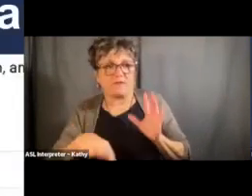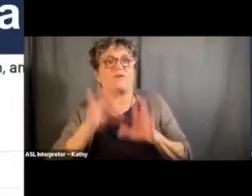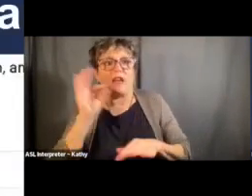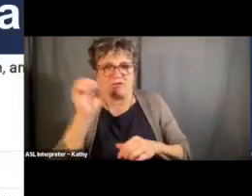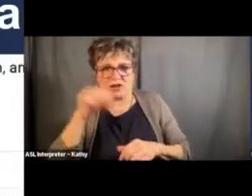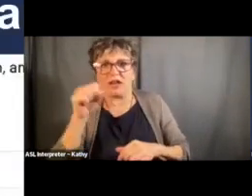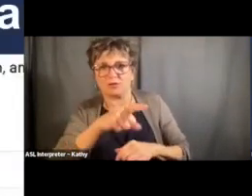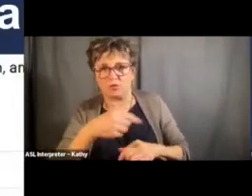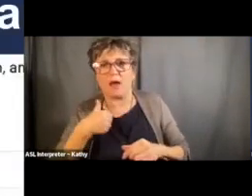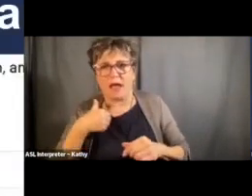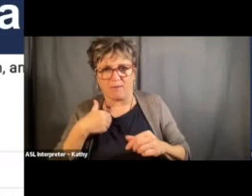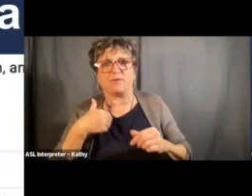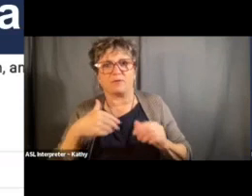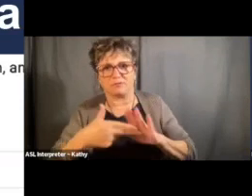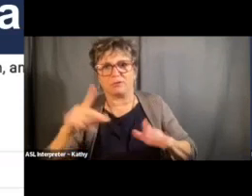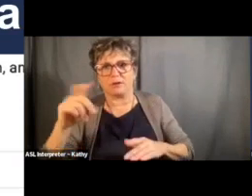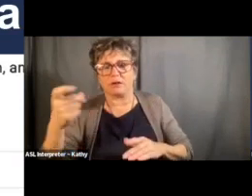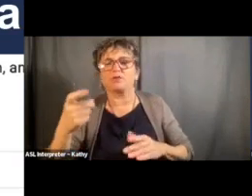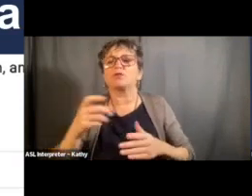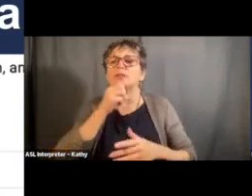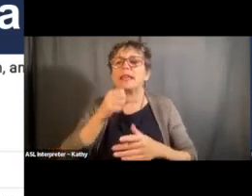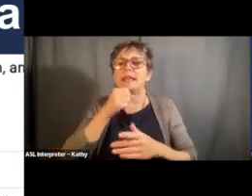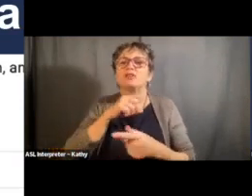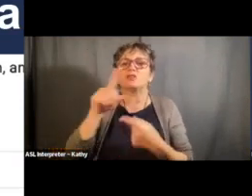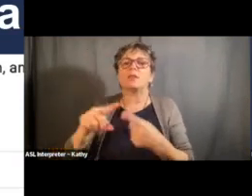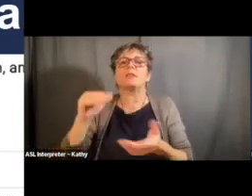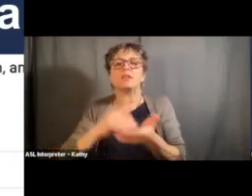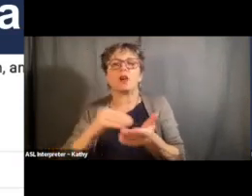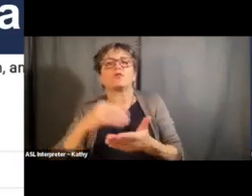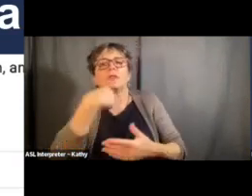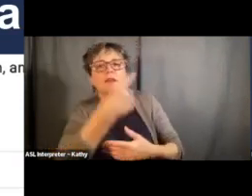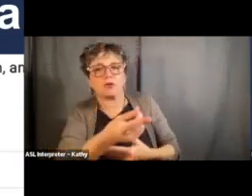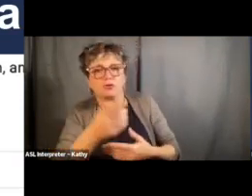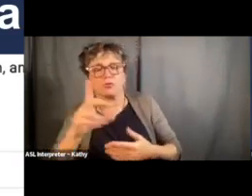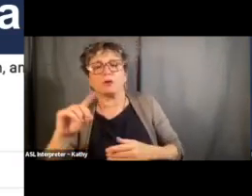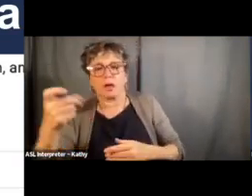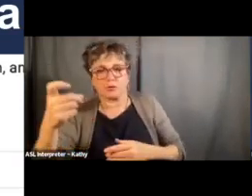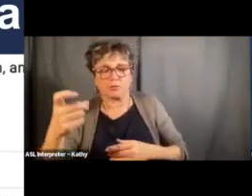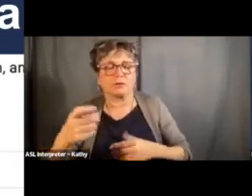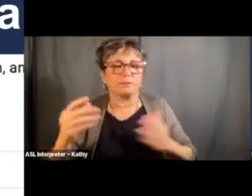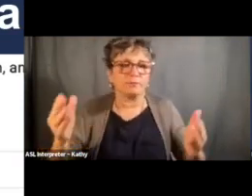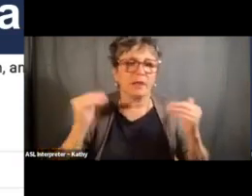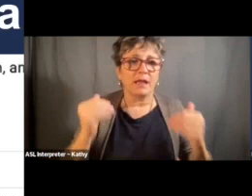So this is the remaining questions on Eye and Vision. If there's something you want to report